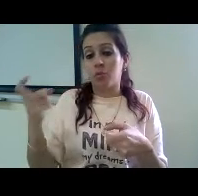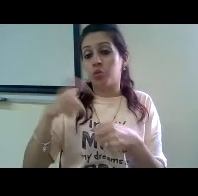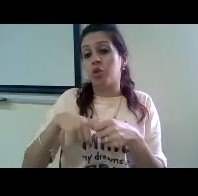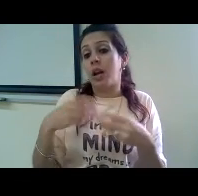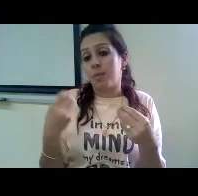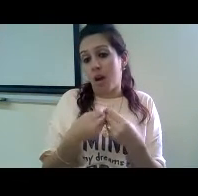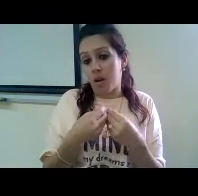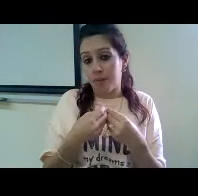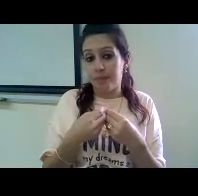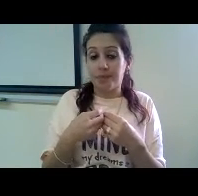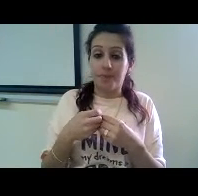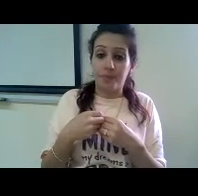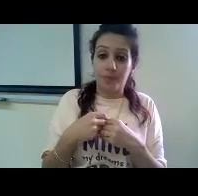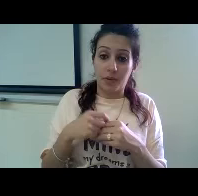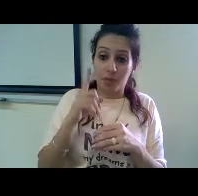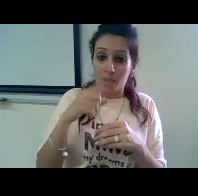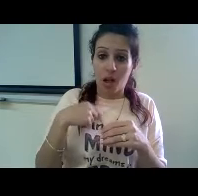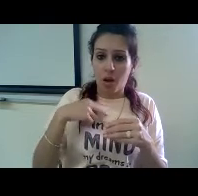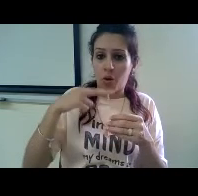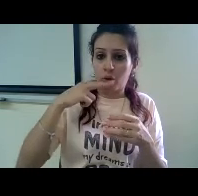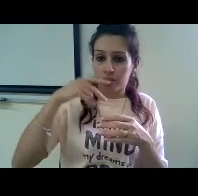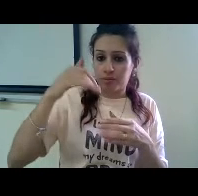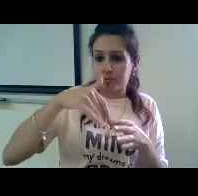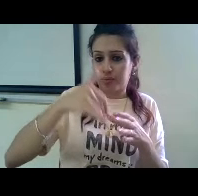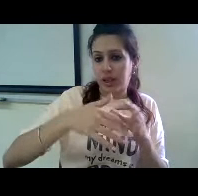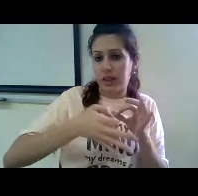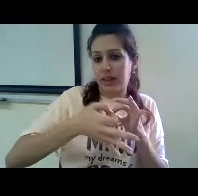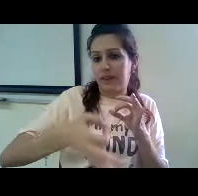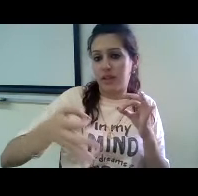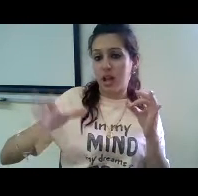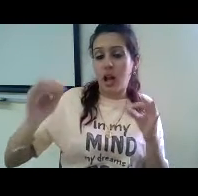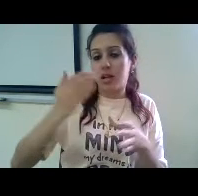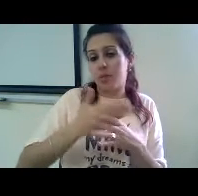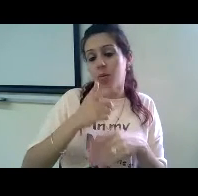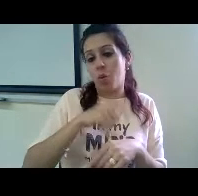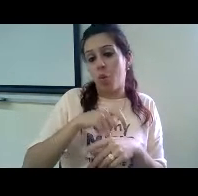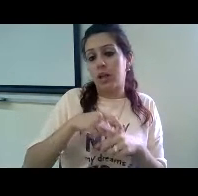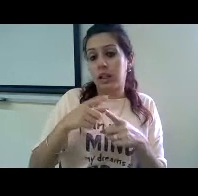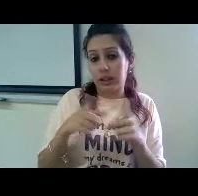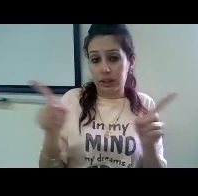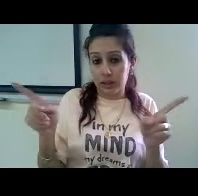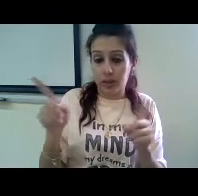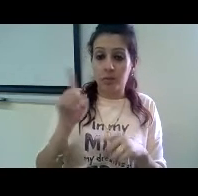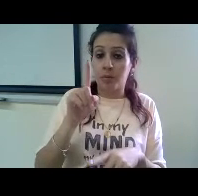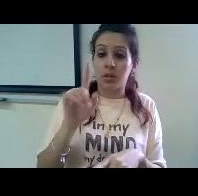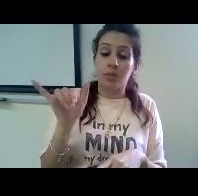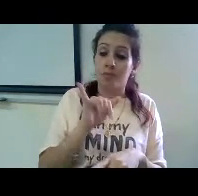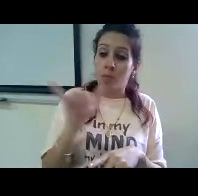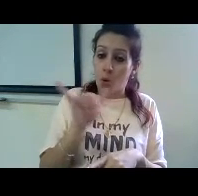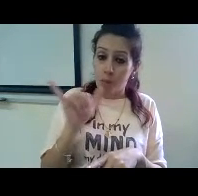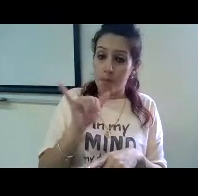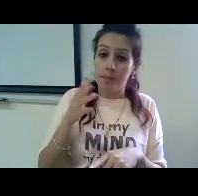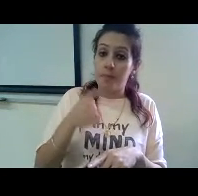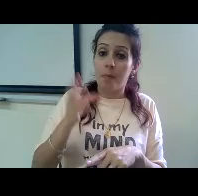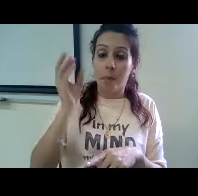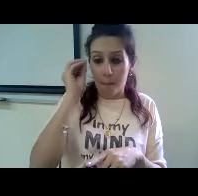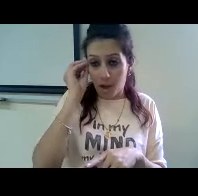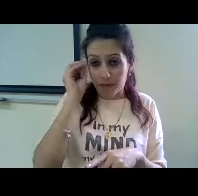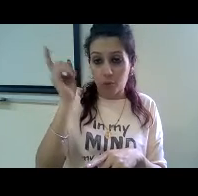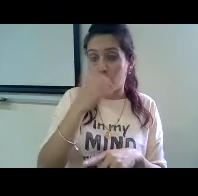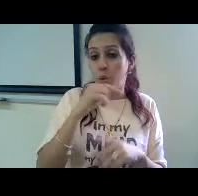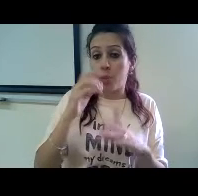And I would like to just switch on a potential kind of guidelines for